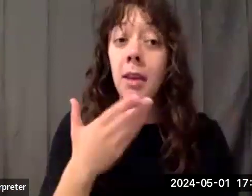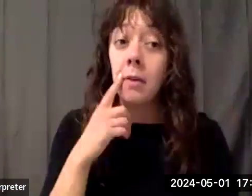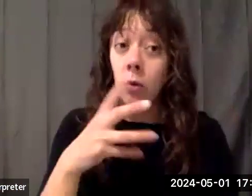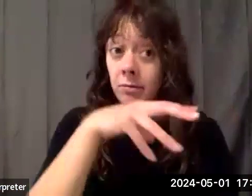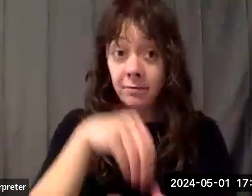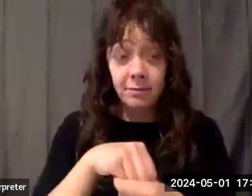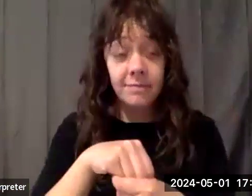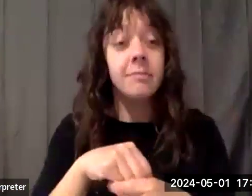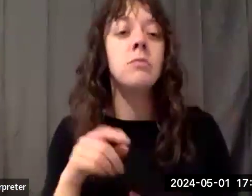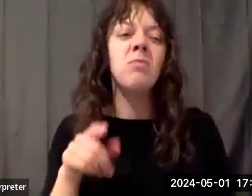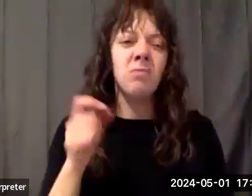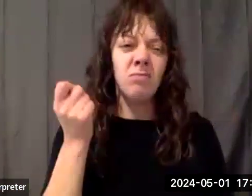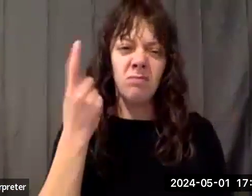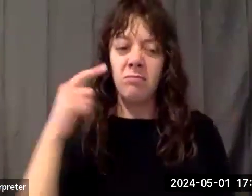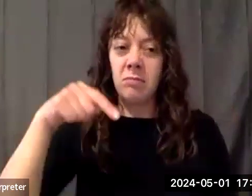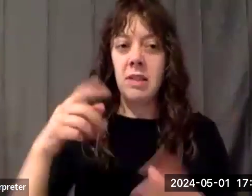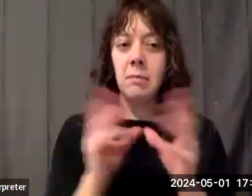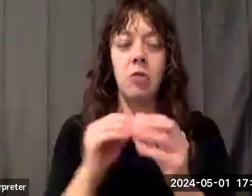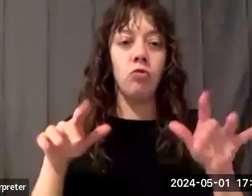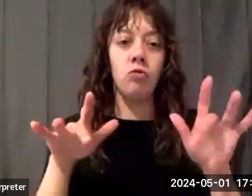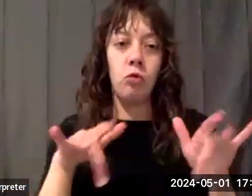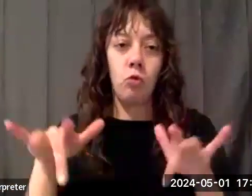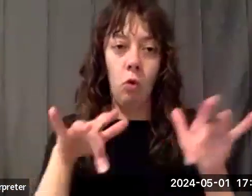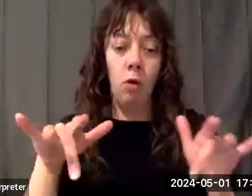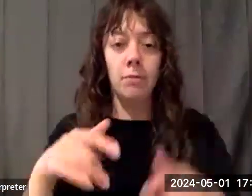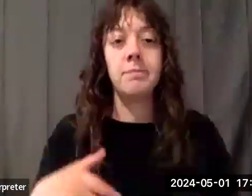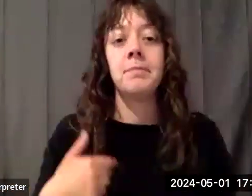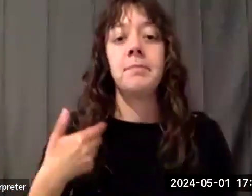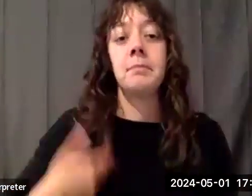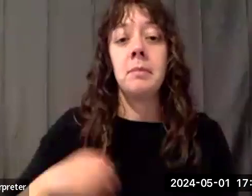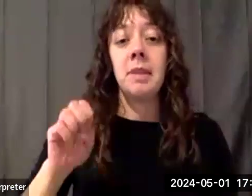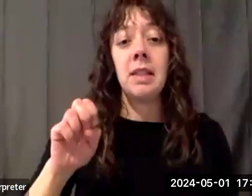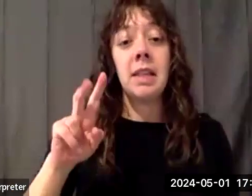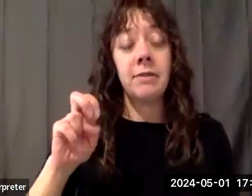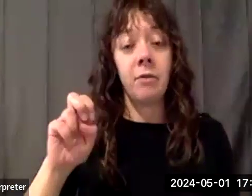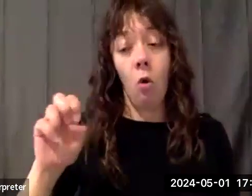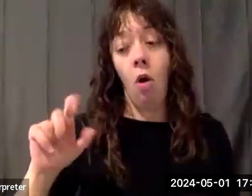My name is Eve Austin and I am one of the executive directors for the Behavioral Health Professions with the Office